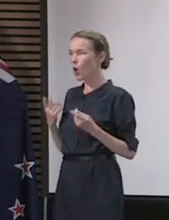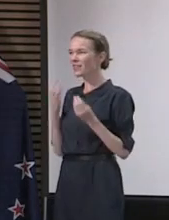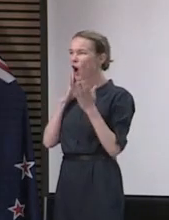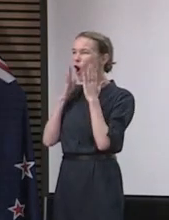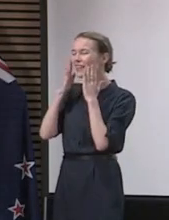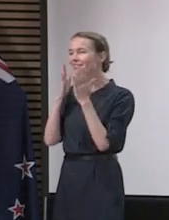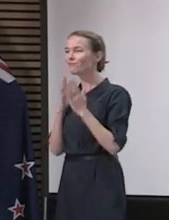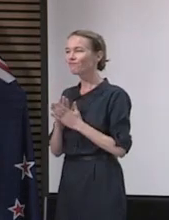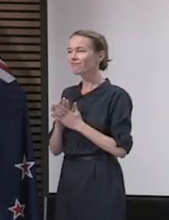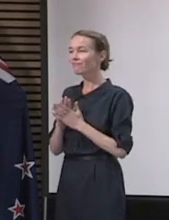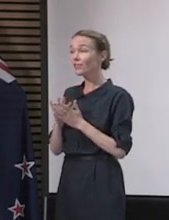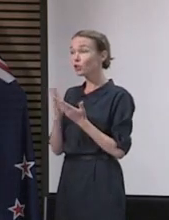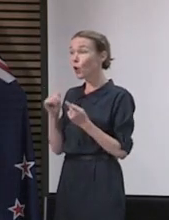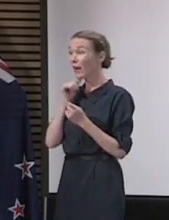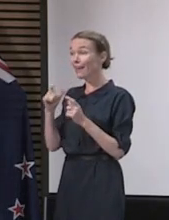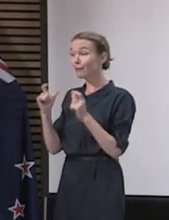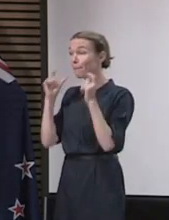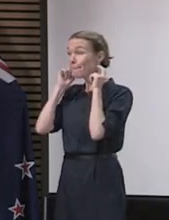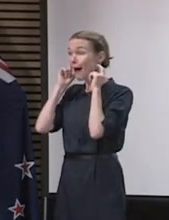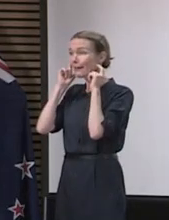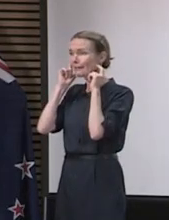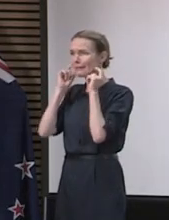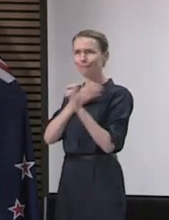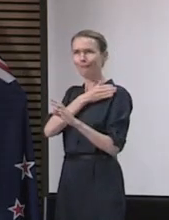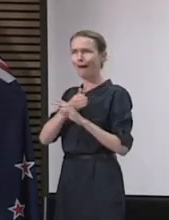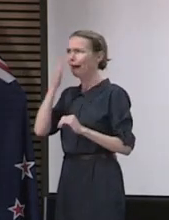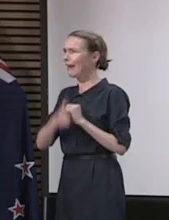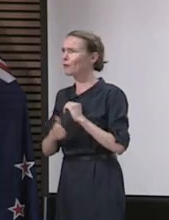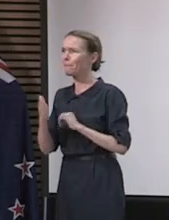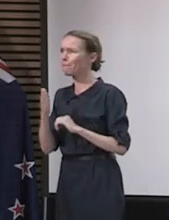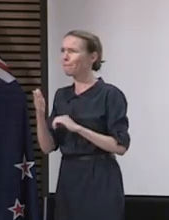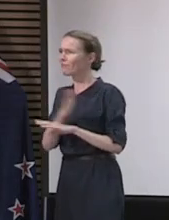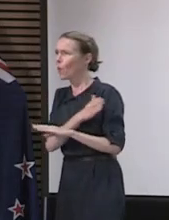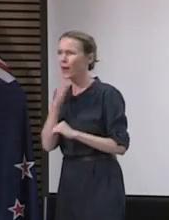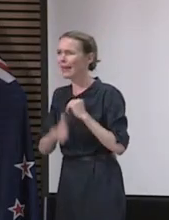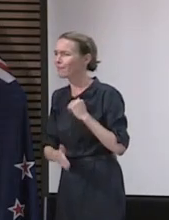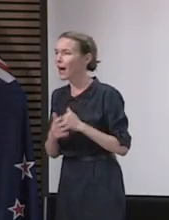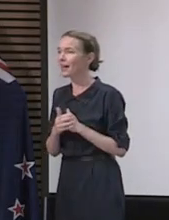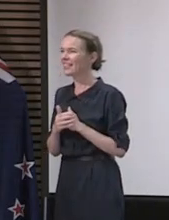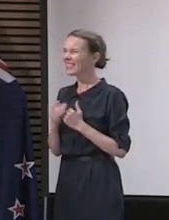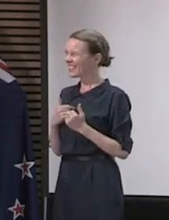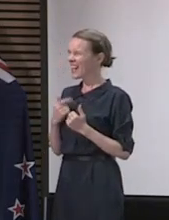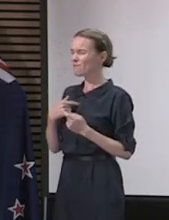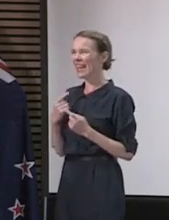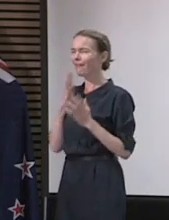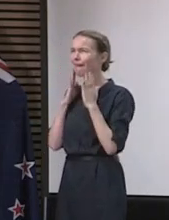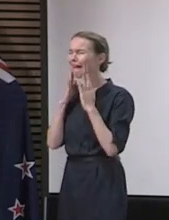unconsciously put our hands up to our face and often if you're not used to wearing a mask, for example, you don't